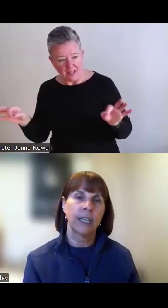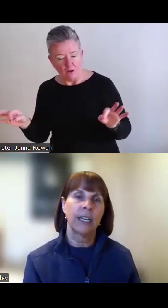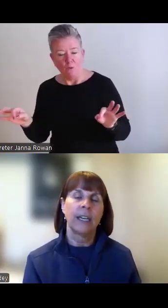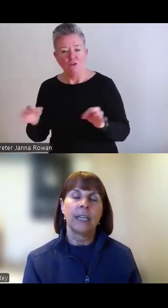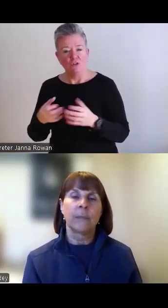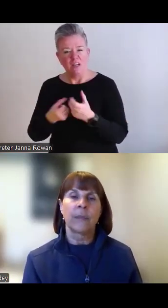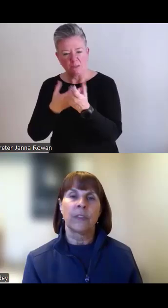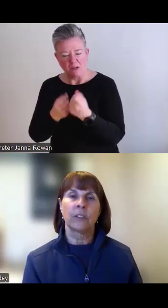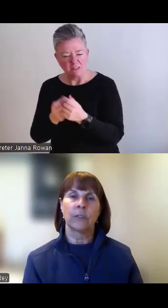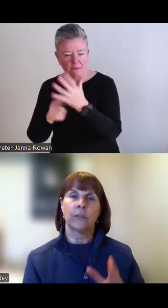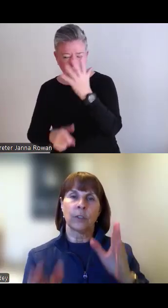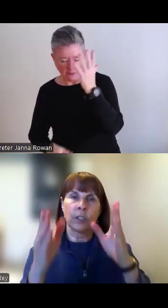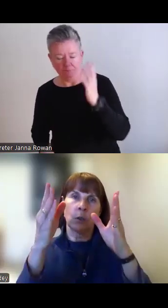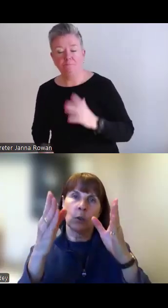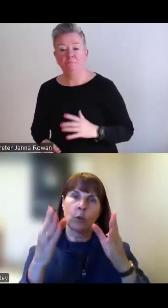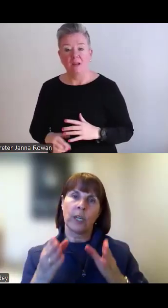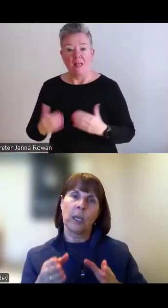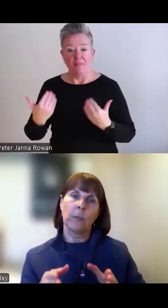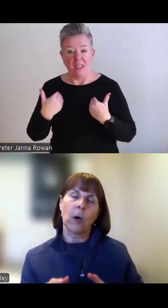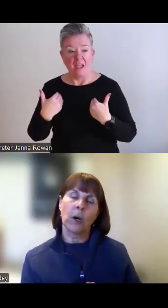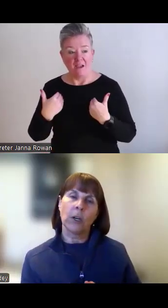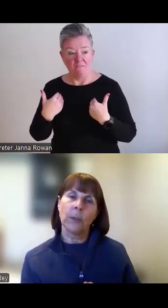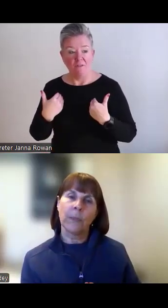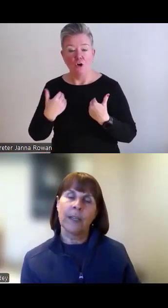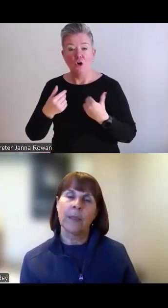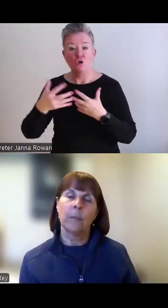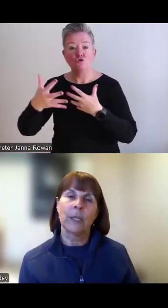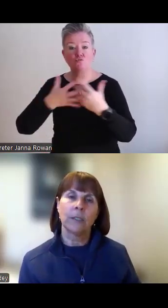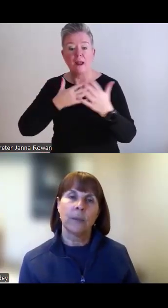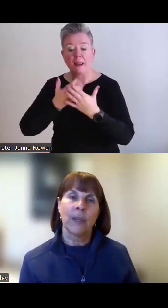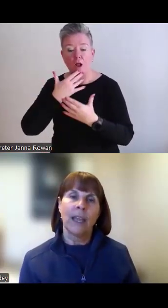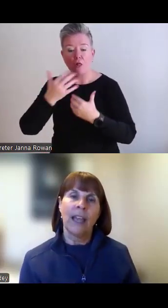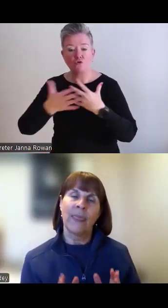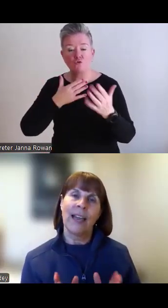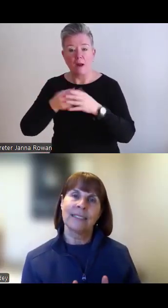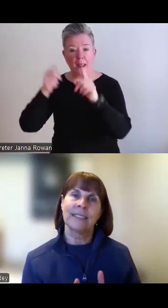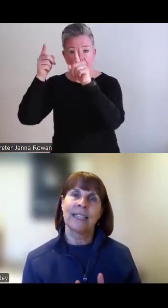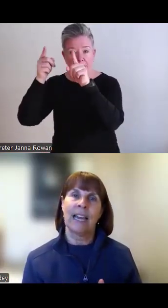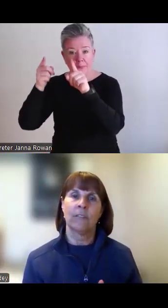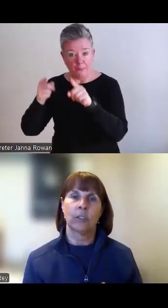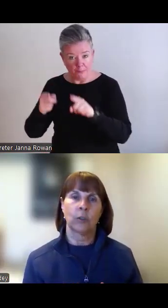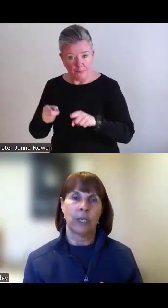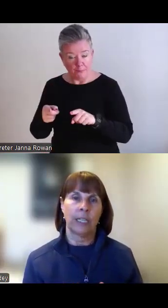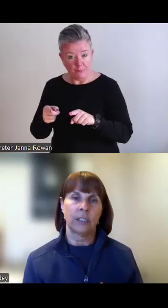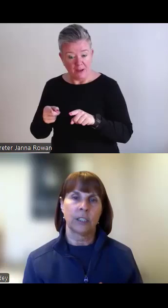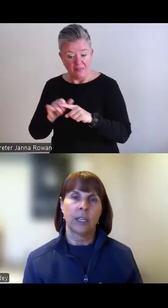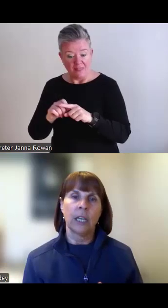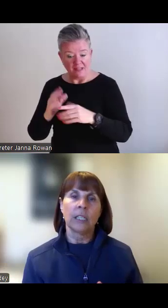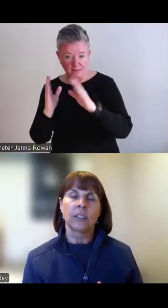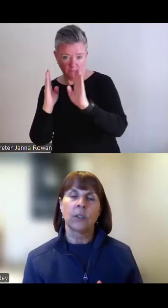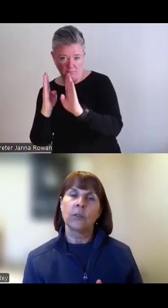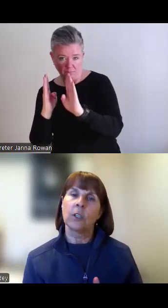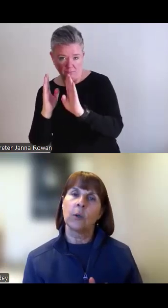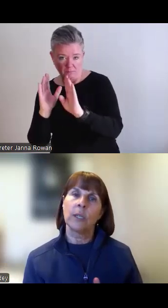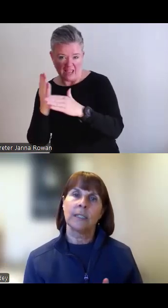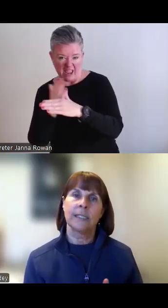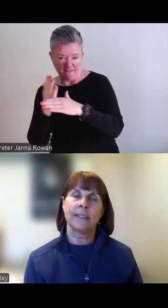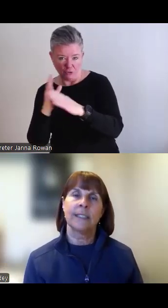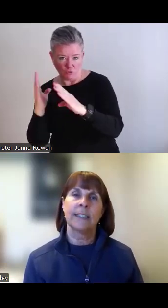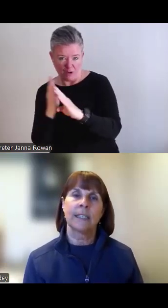etc. There's a vertical gray bar in the middle and that's the average range. So you can quickly see